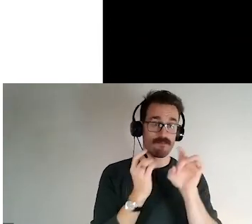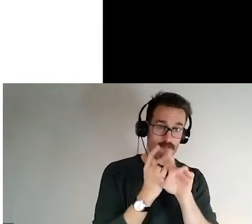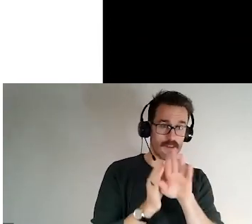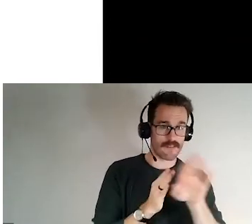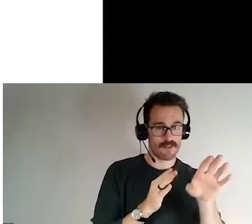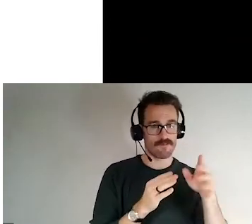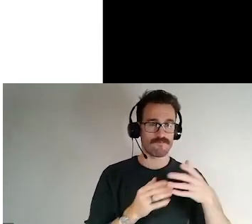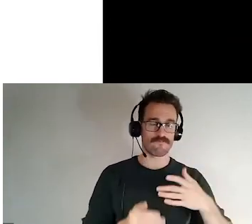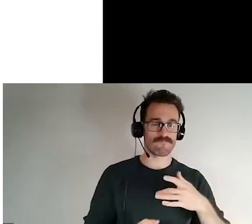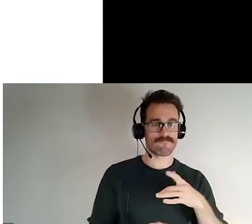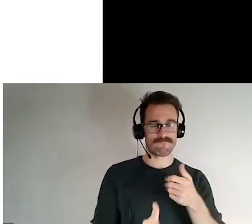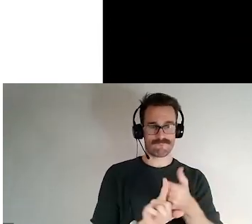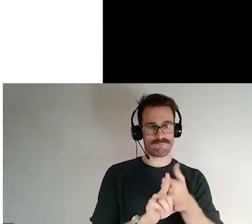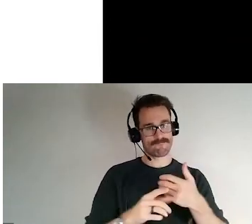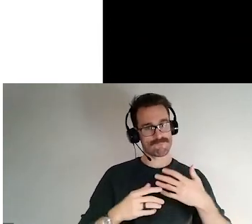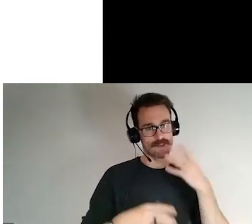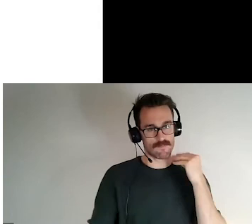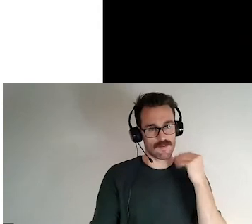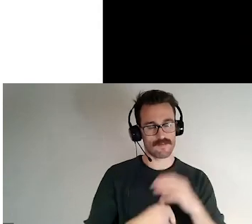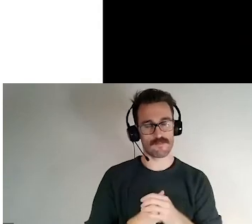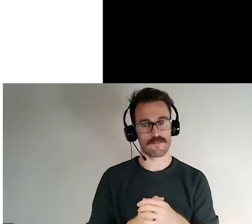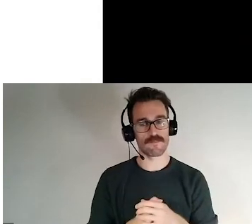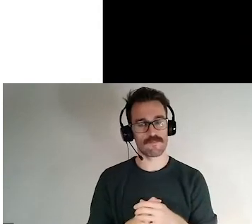These resources can be accessed on our website in English at